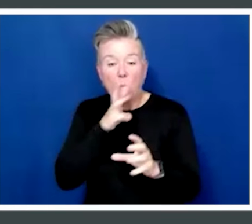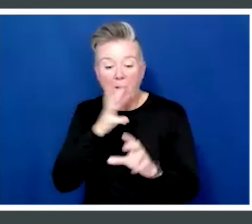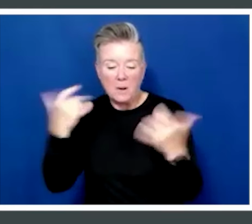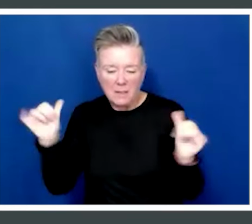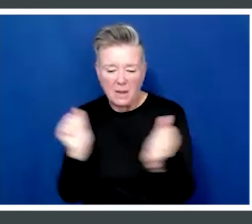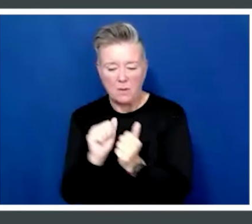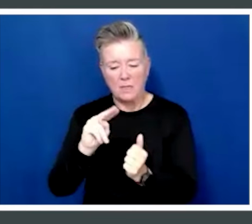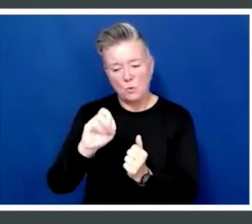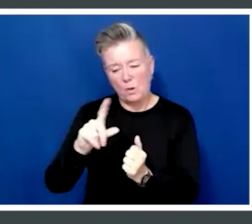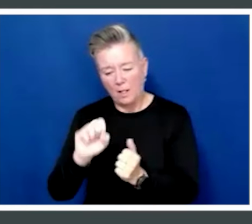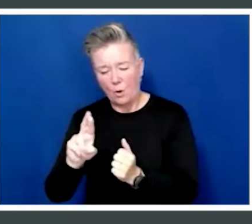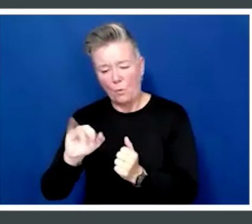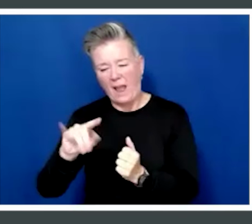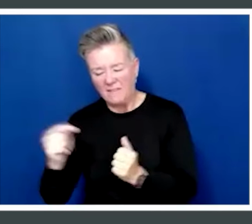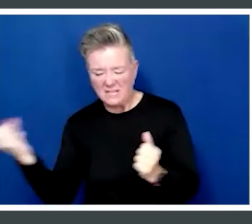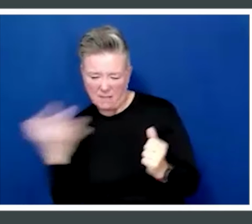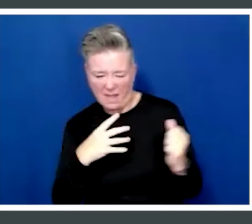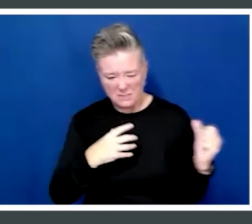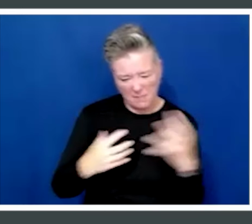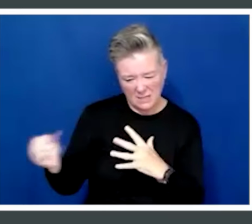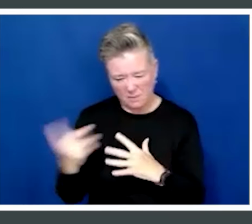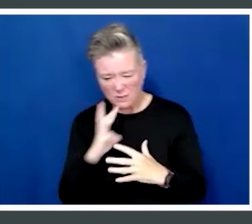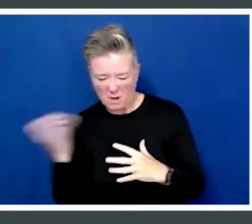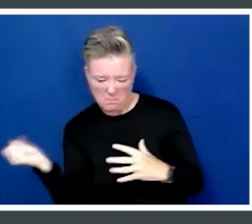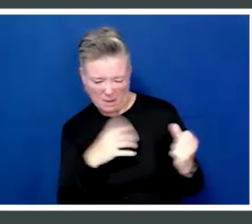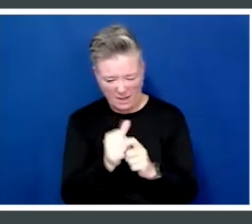and floating rafts, and splash each other from their kayaks and paddle boats. A camper jumps